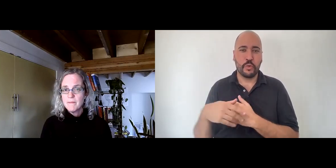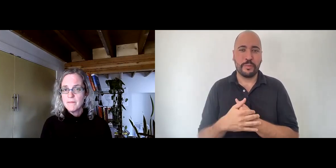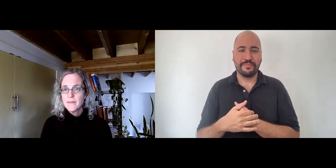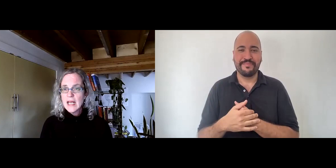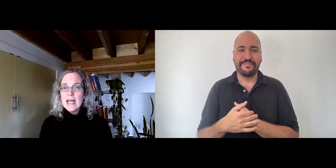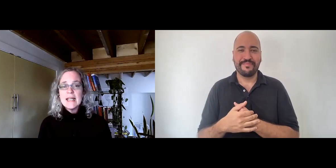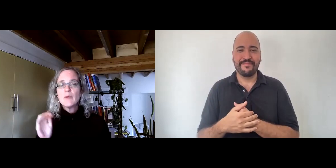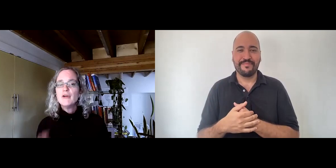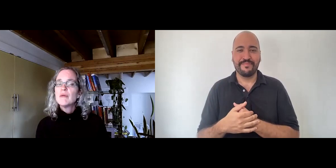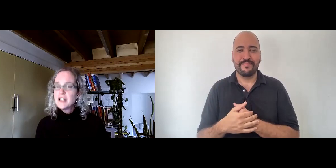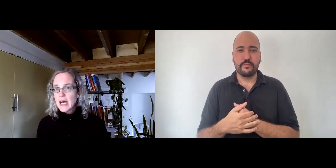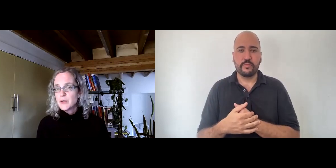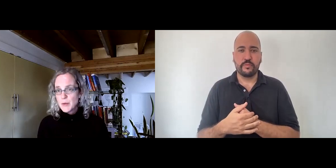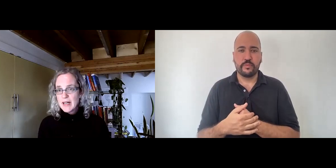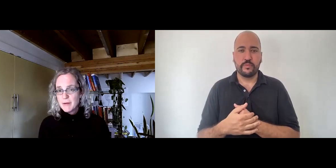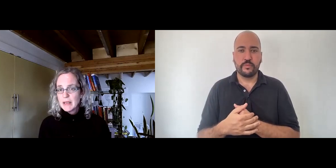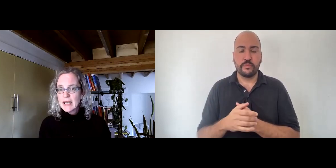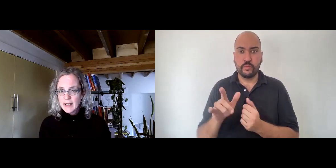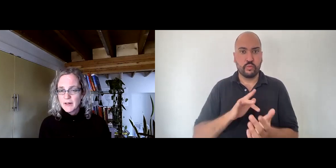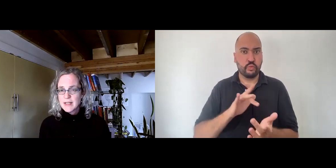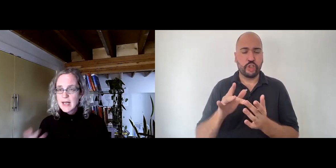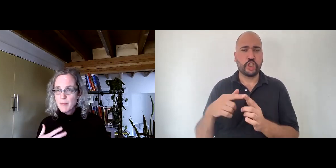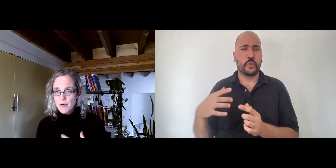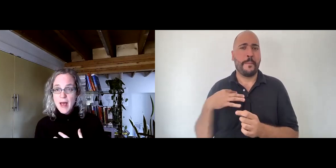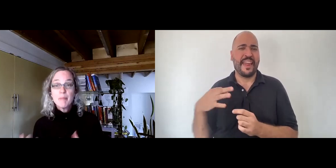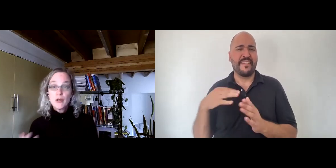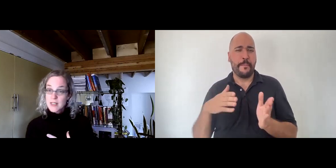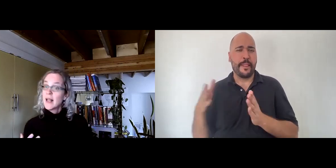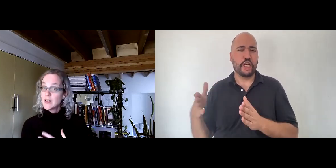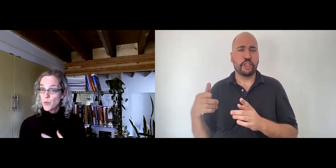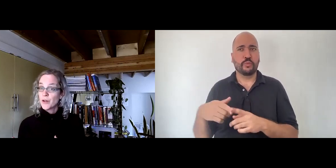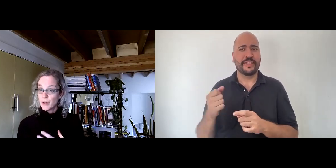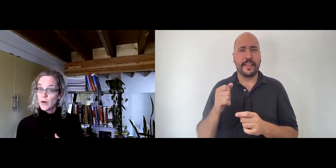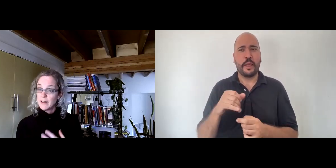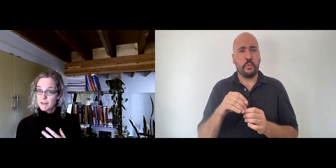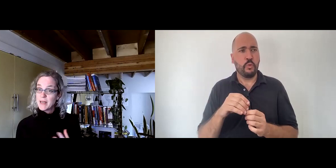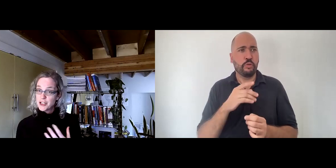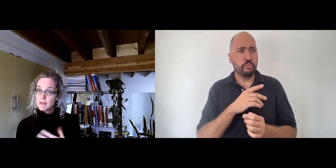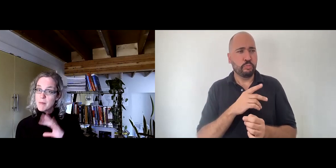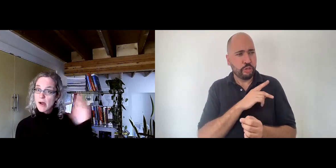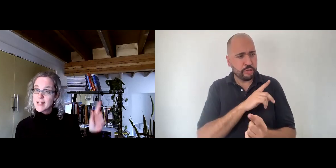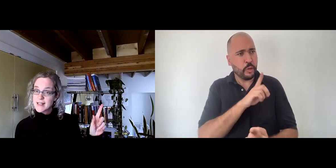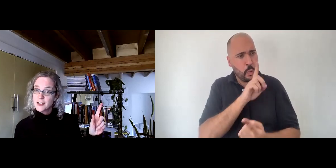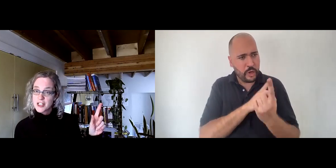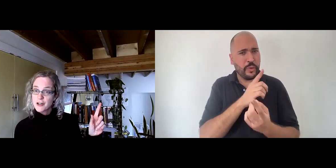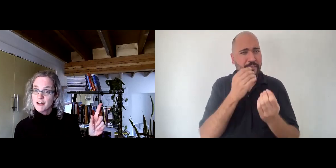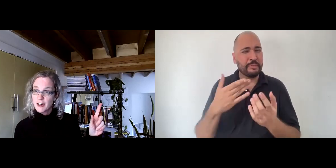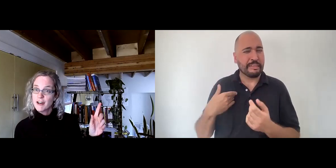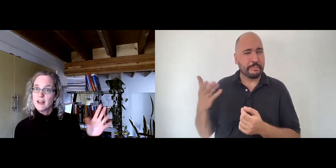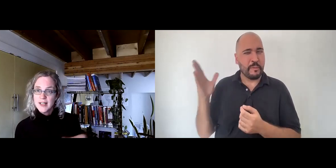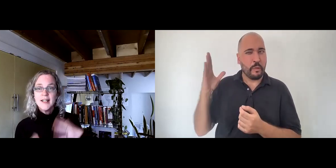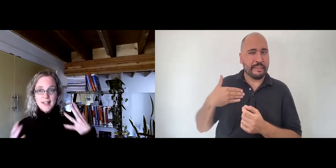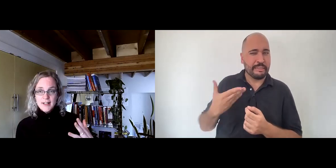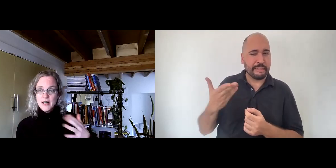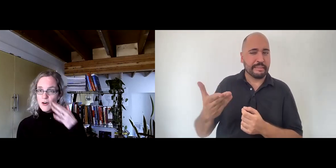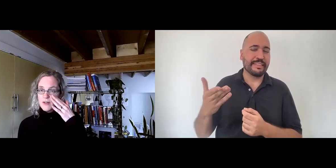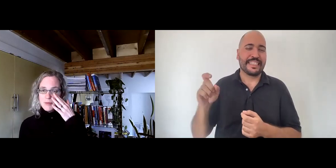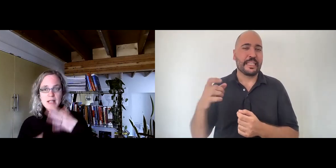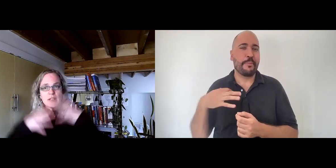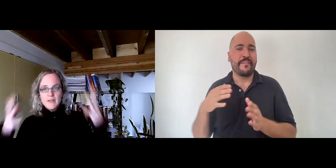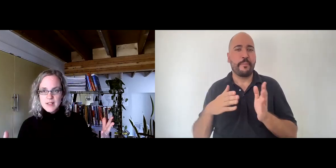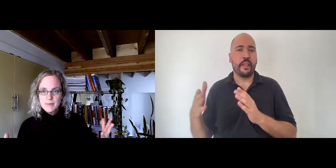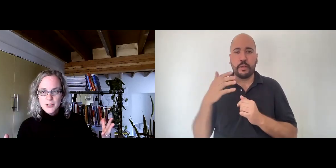Now, when you reach out to a benefit planner to get more of that personalized one on one information, remember, as I suggested earlier, you know I'm just able to give you some general information.